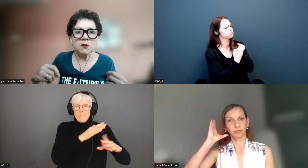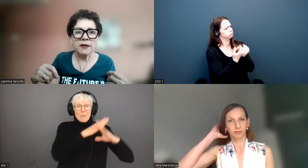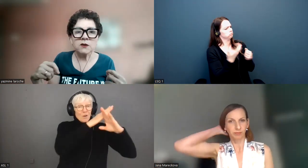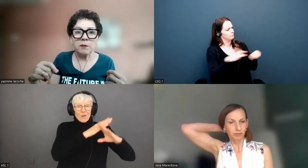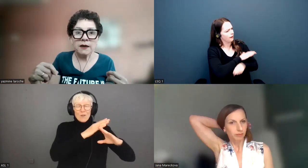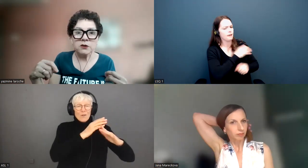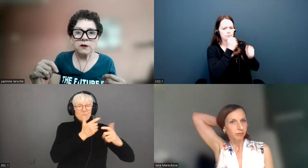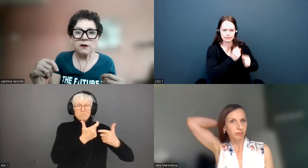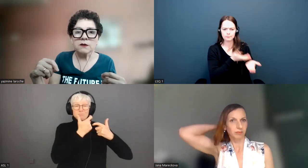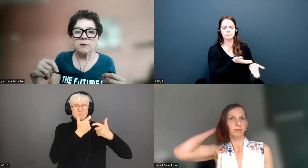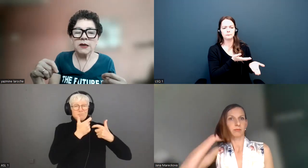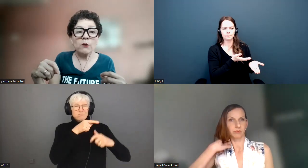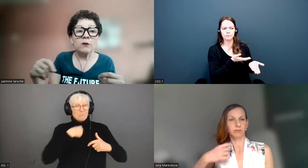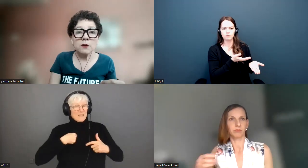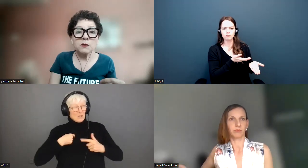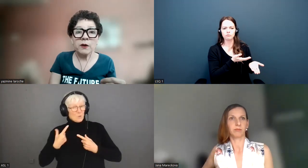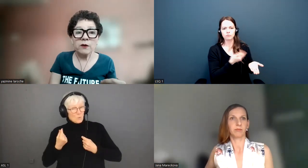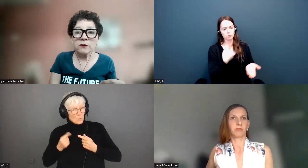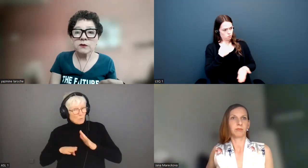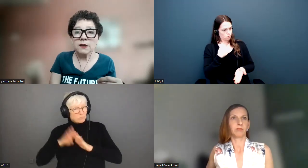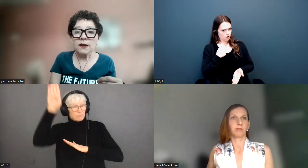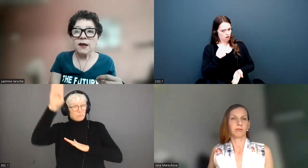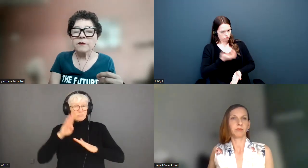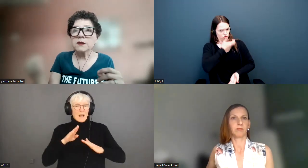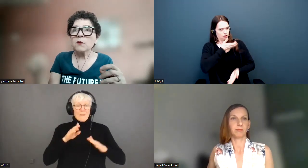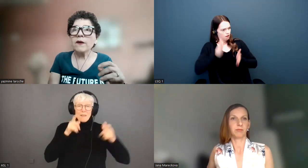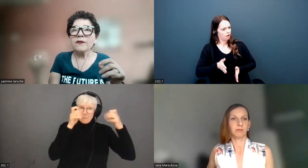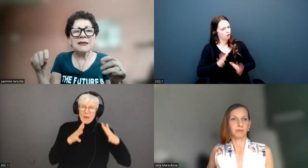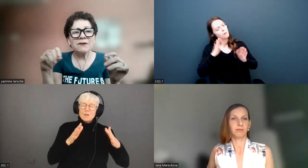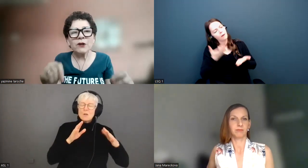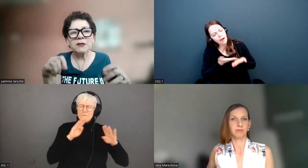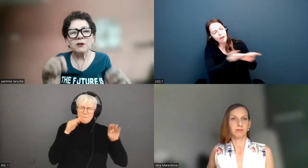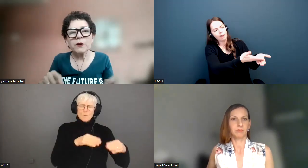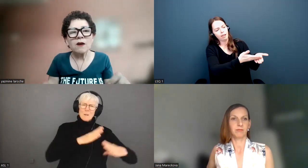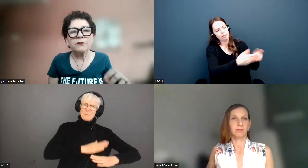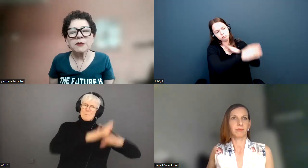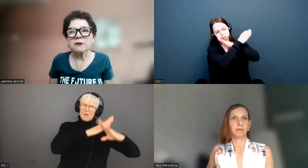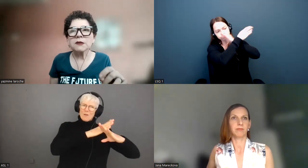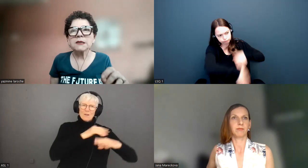do as your manager to get rid of those barriers so that's a very different conversation because